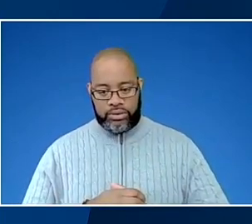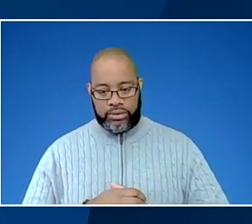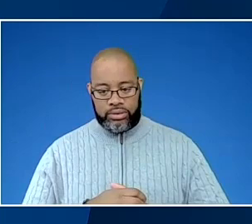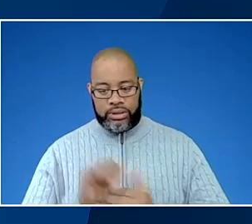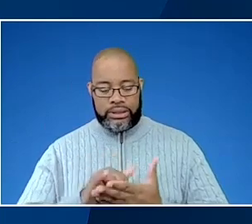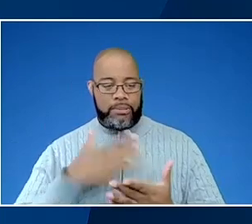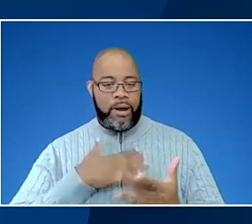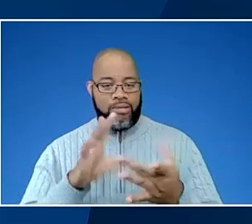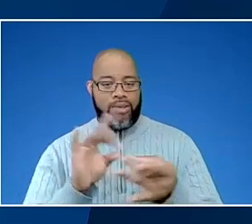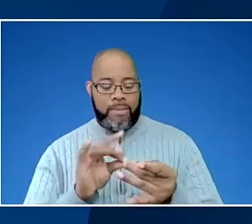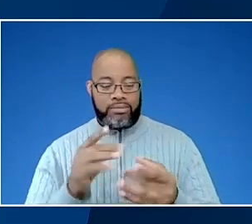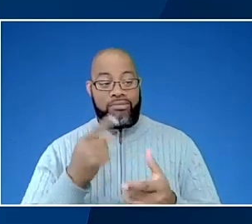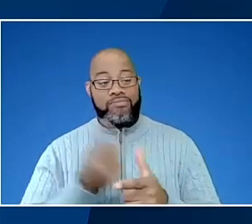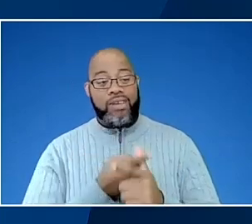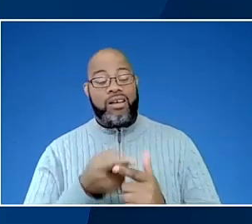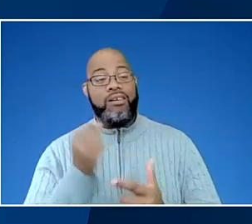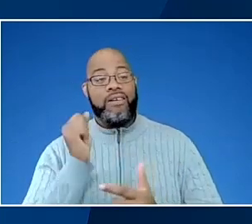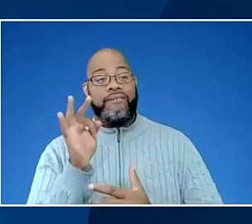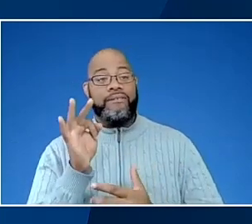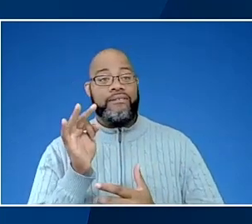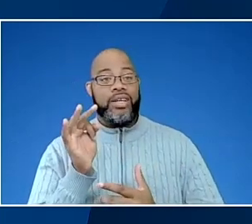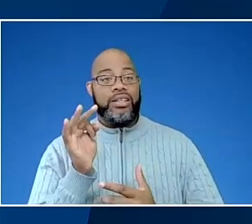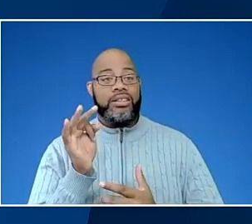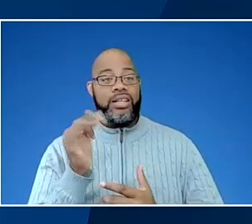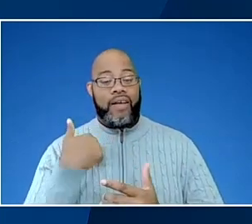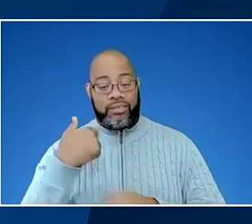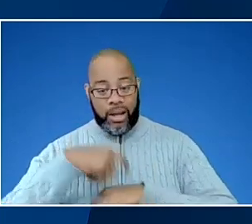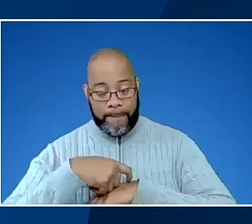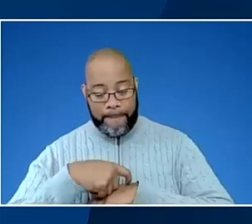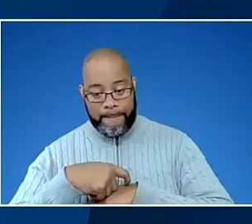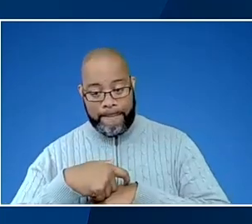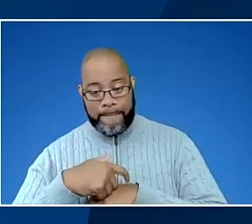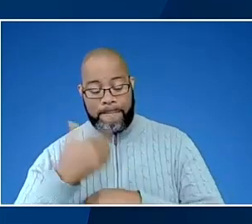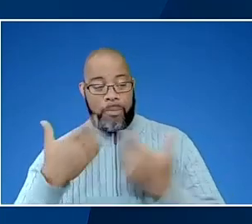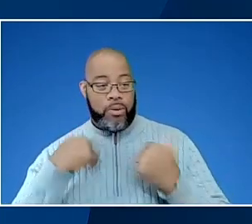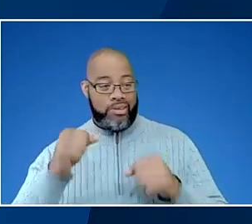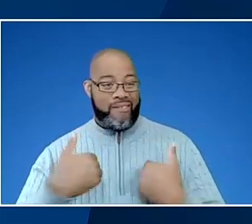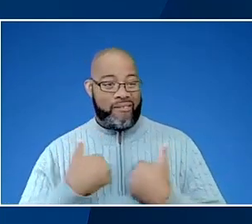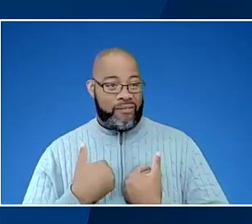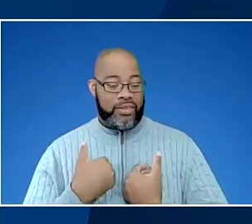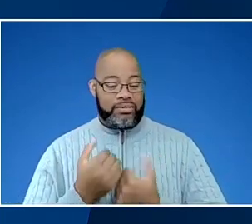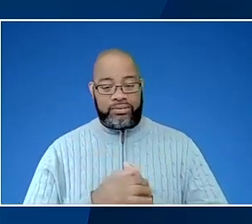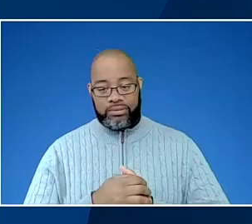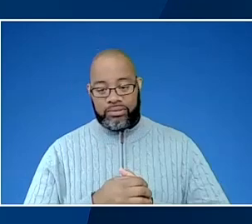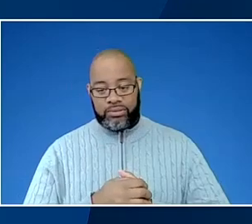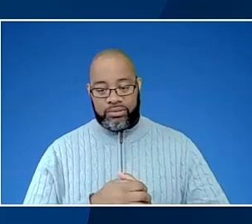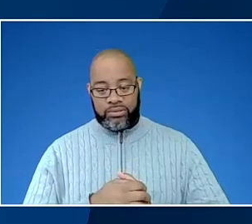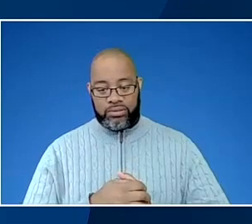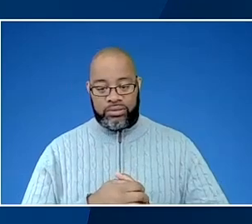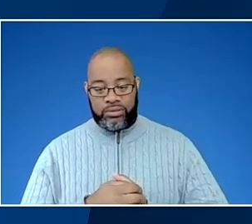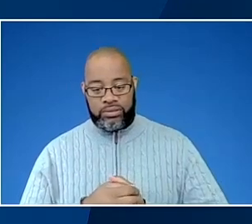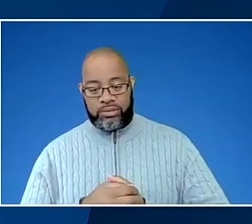And then if there is time, maybe we can have, if my three other colleagues and I